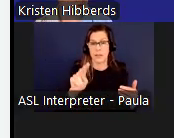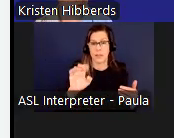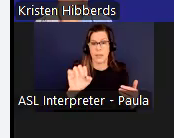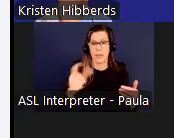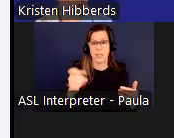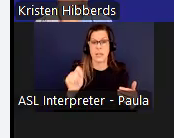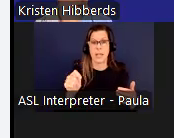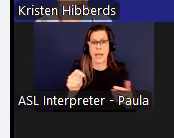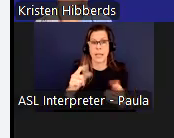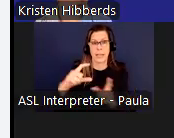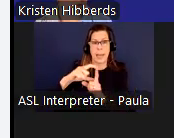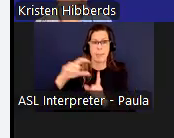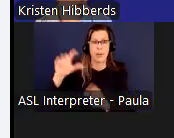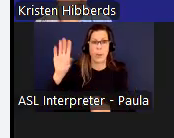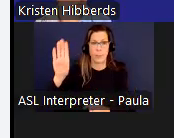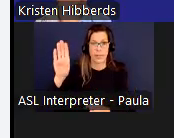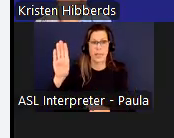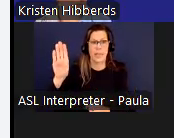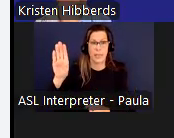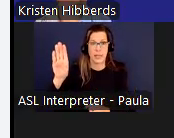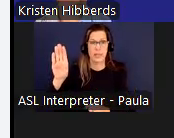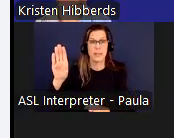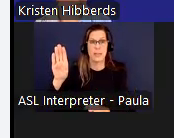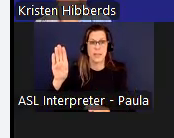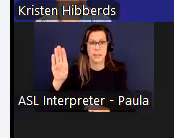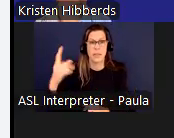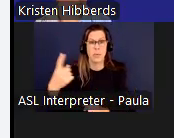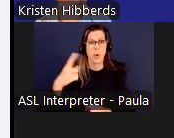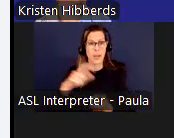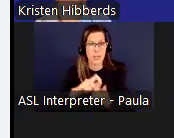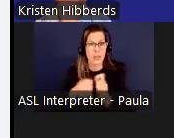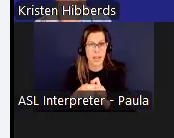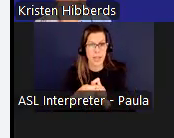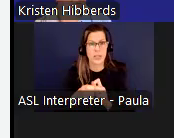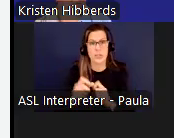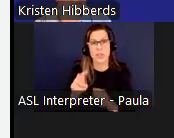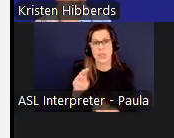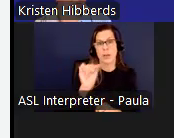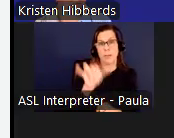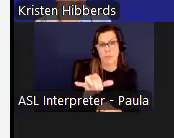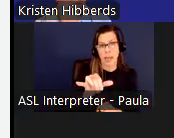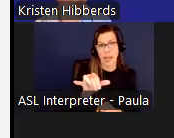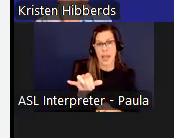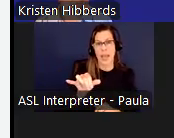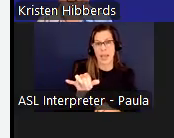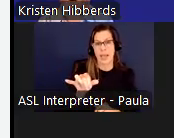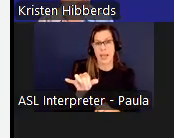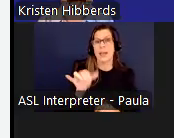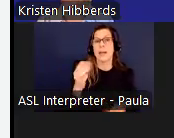big letter B and there was a change there from May to must. I'll wait till you kind of pull it up there.